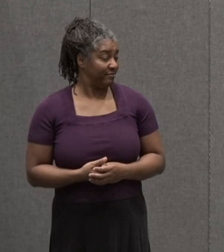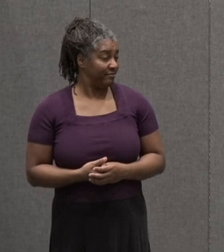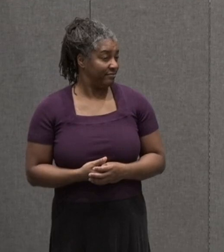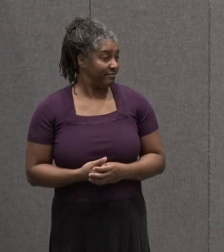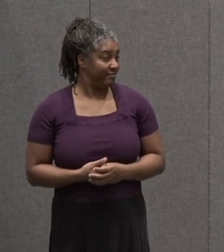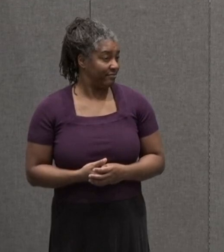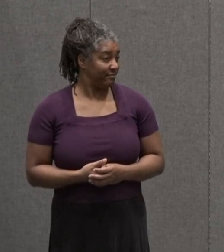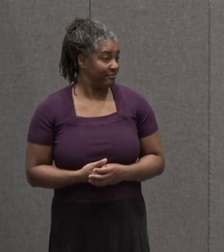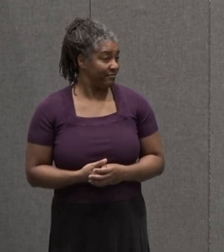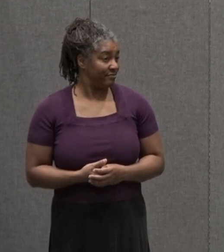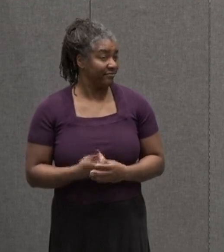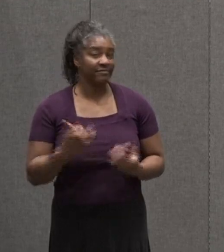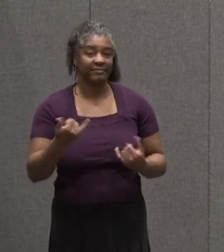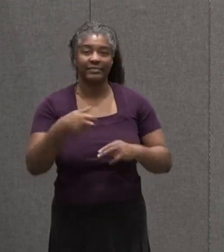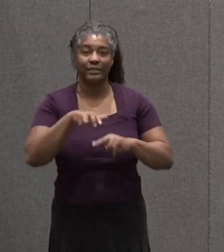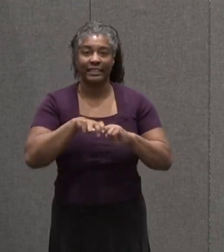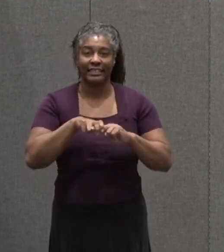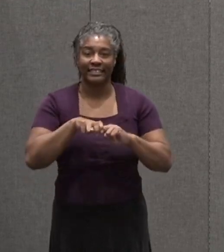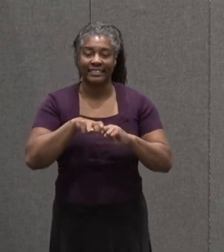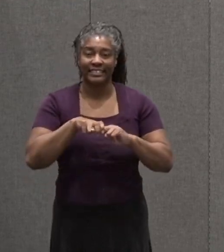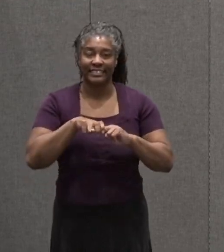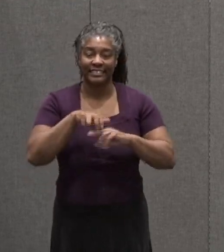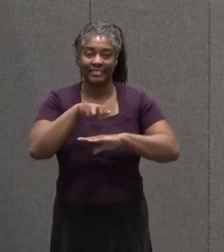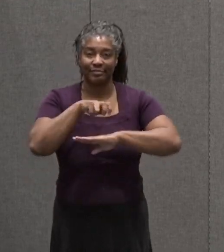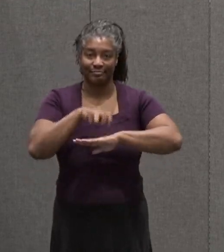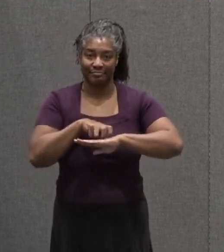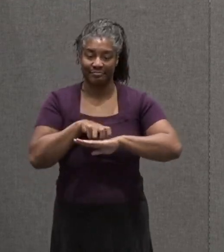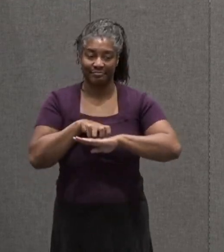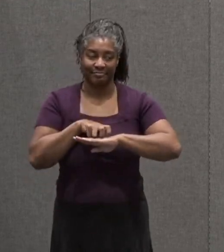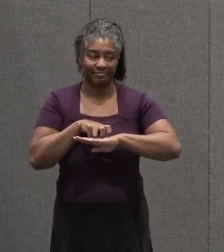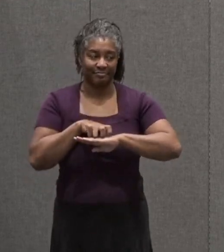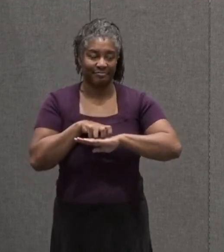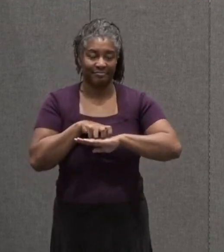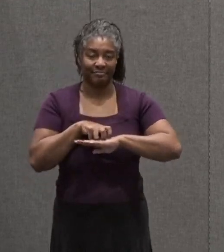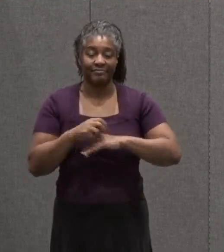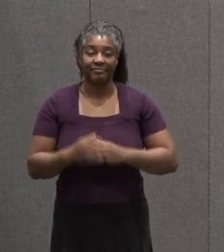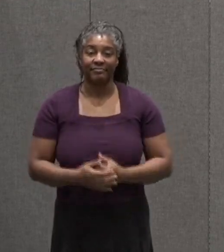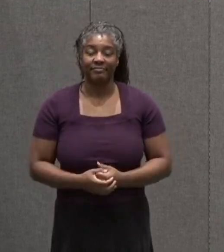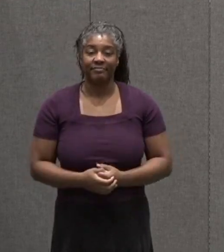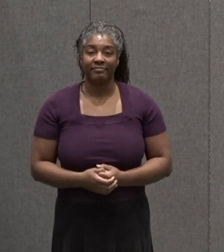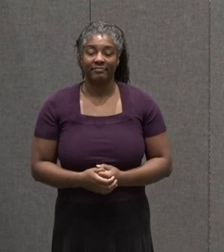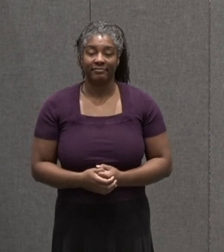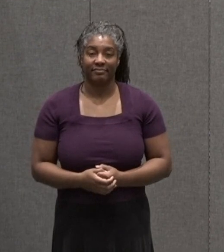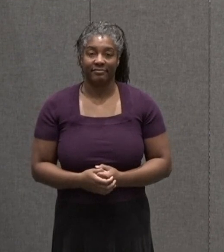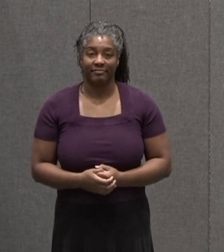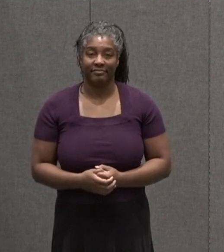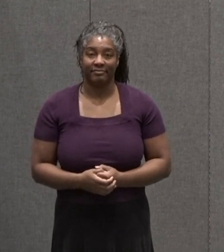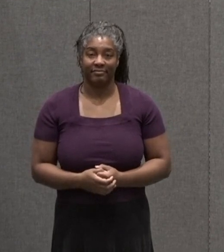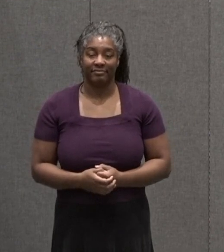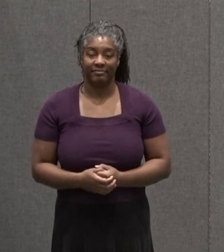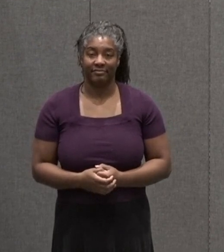All right, now sit down. Okay, now we're gonna act like a crazy silly monkey.